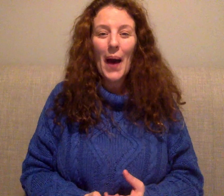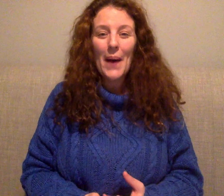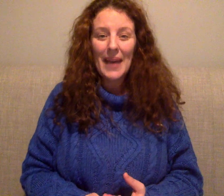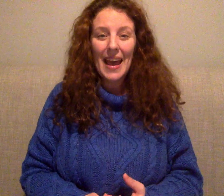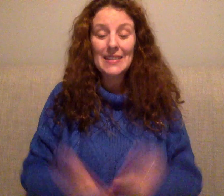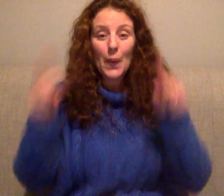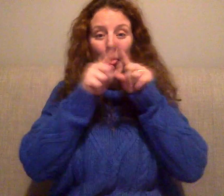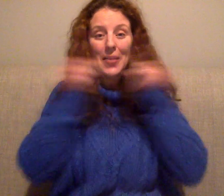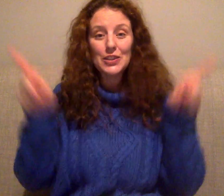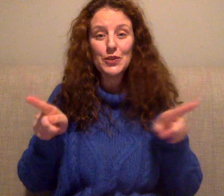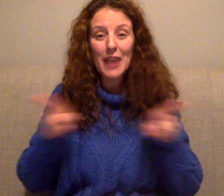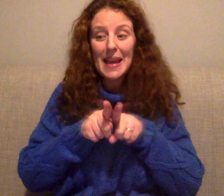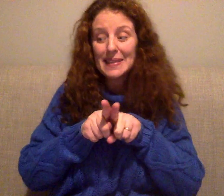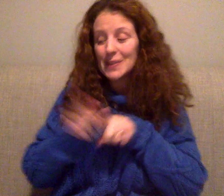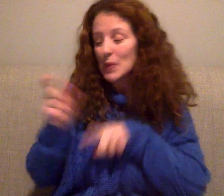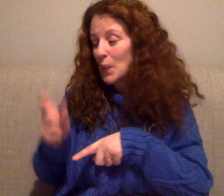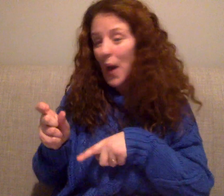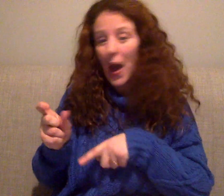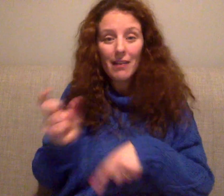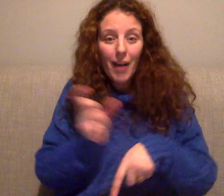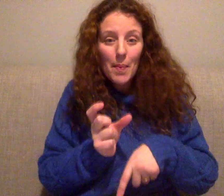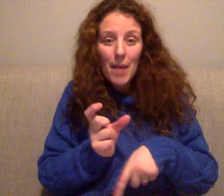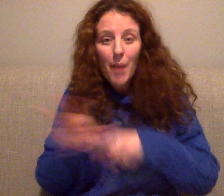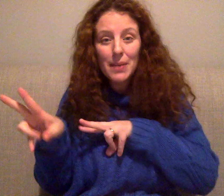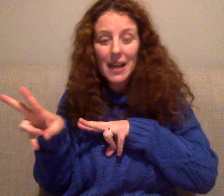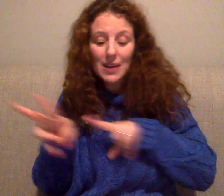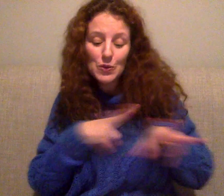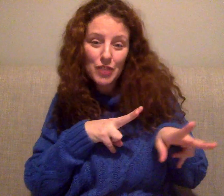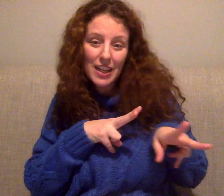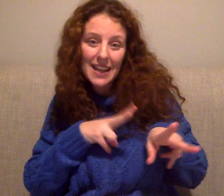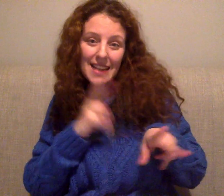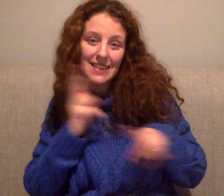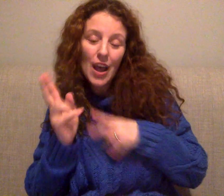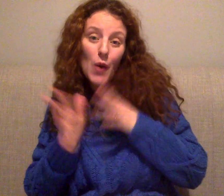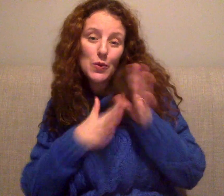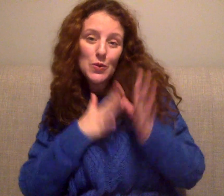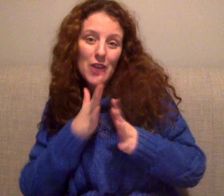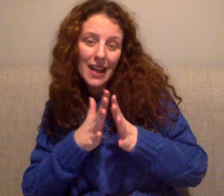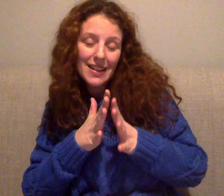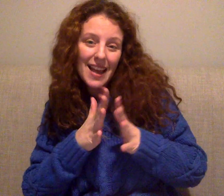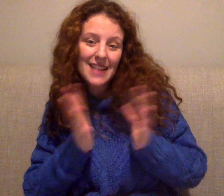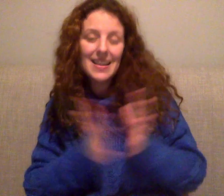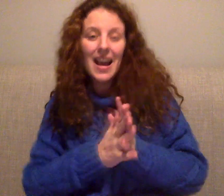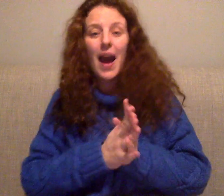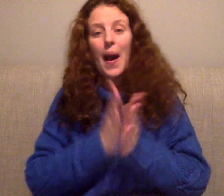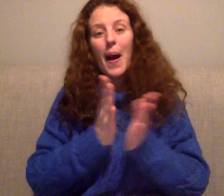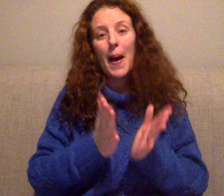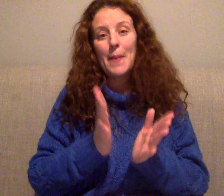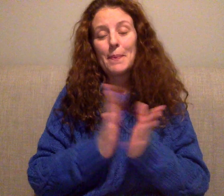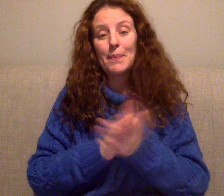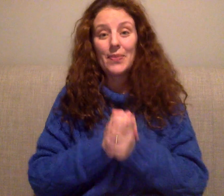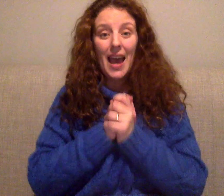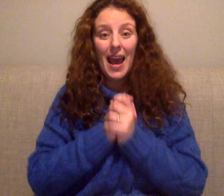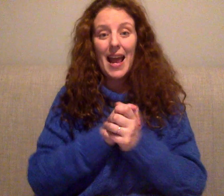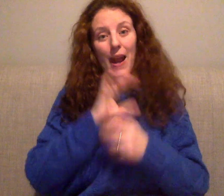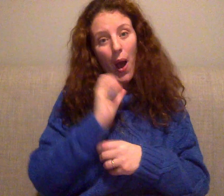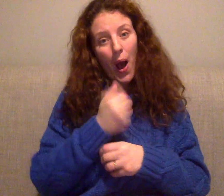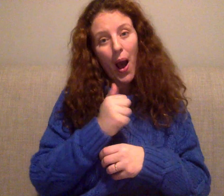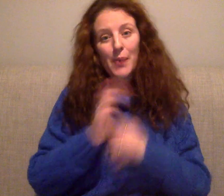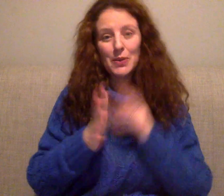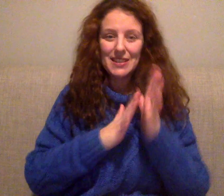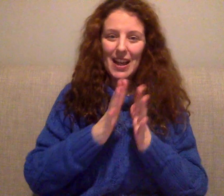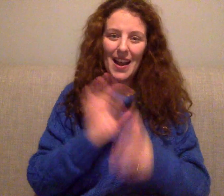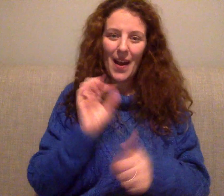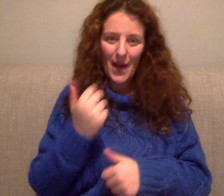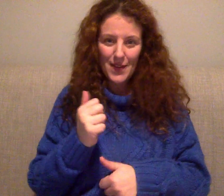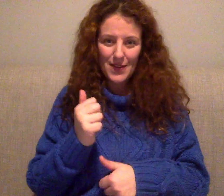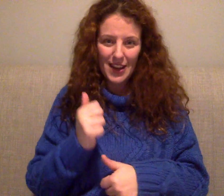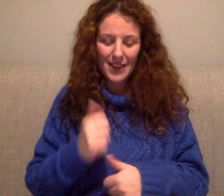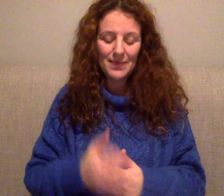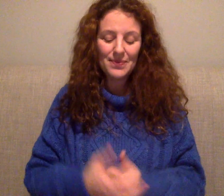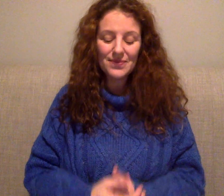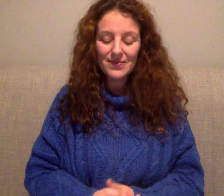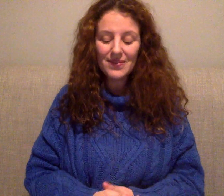On the screen a word will come, have a read and a go at signing it. After I will sign it.